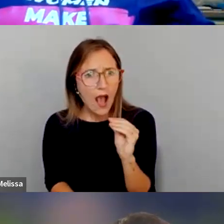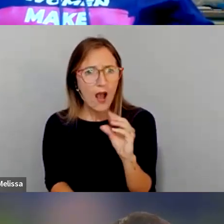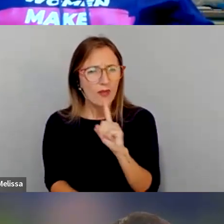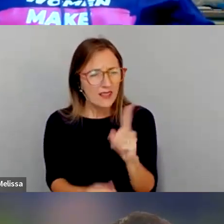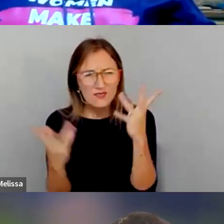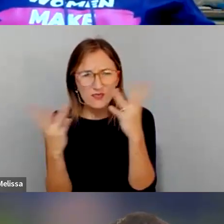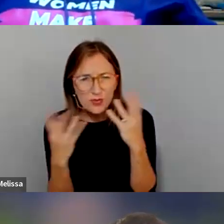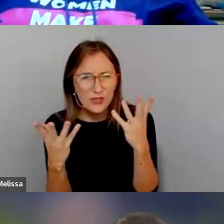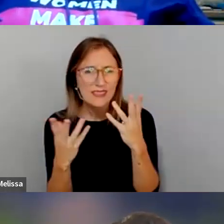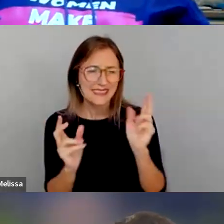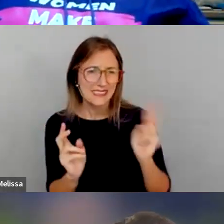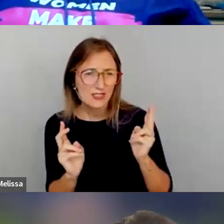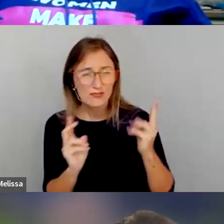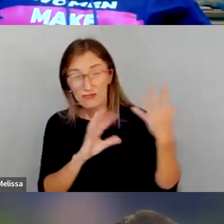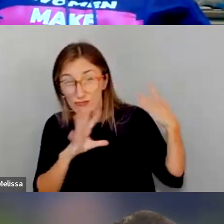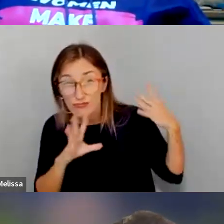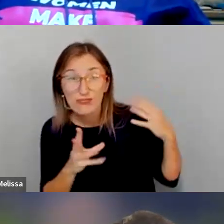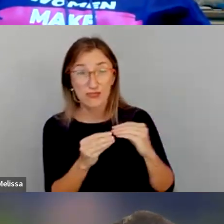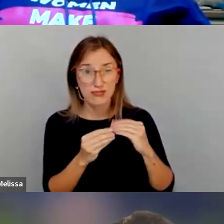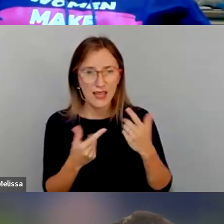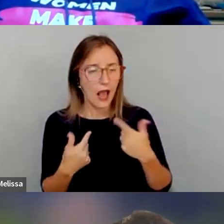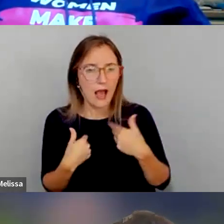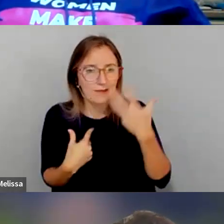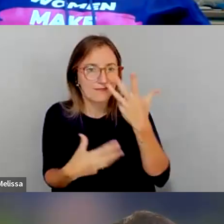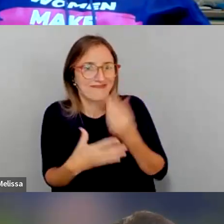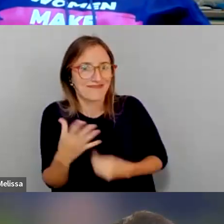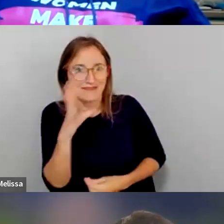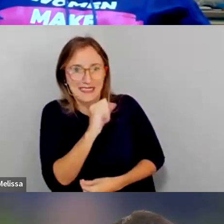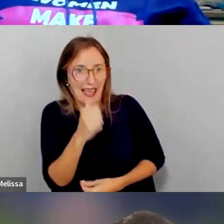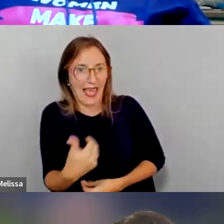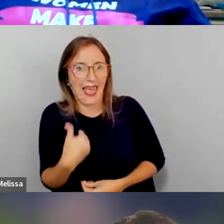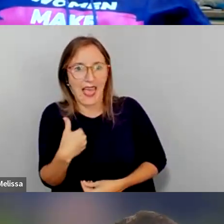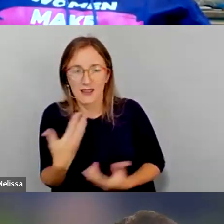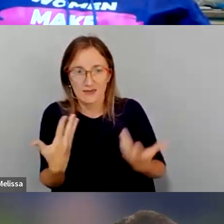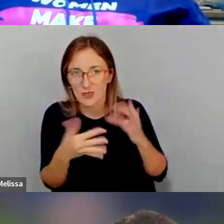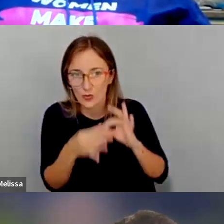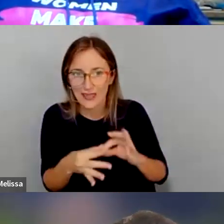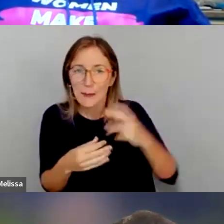doing a lot of family history research and when I discovered this rich